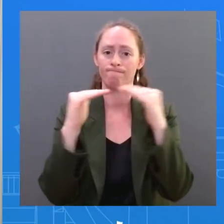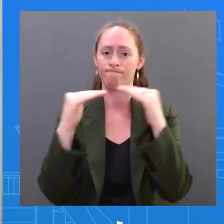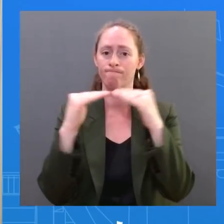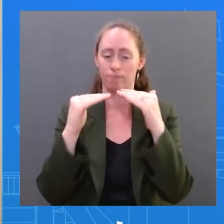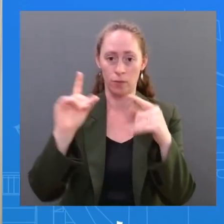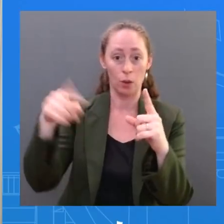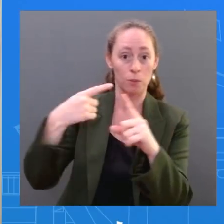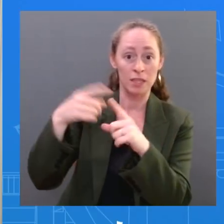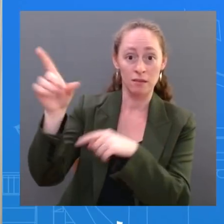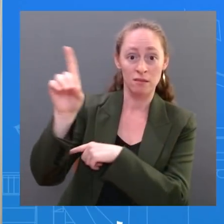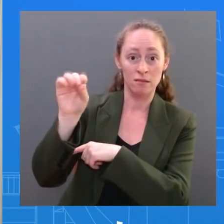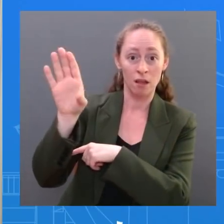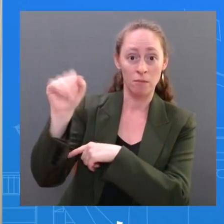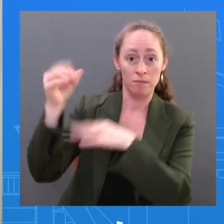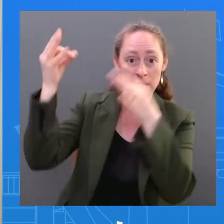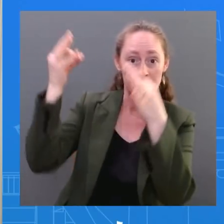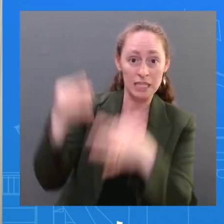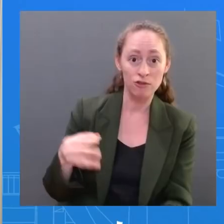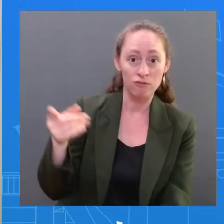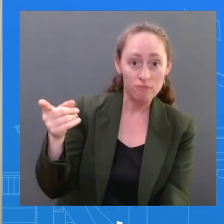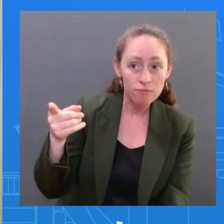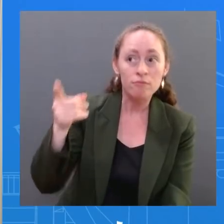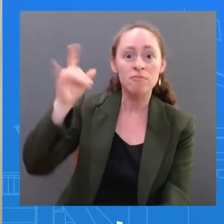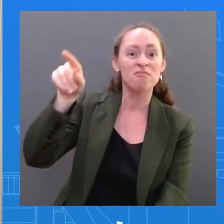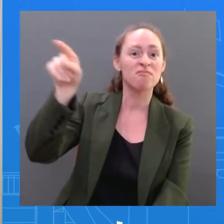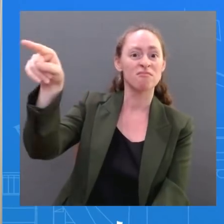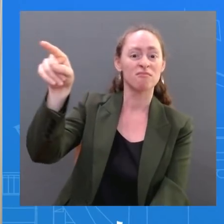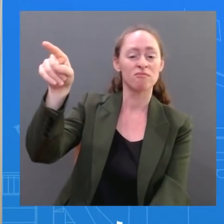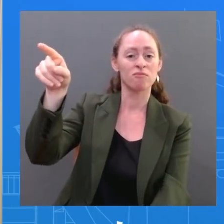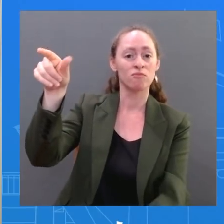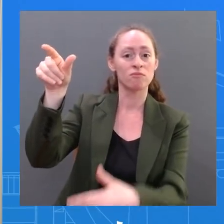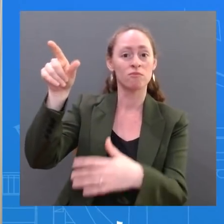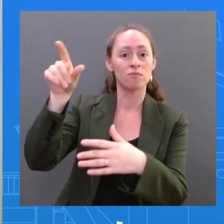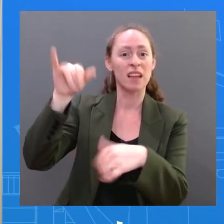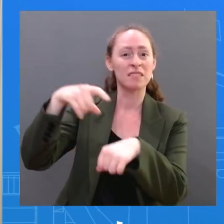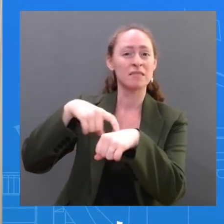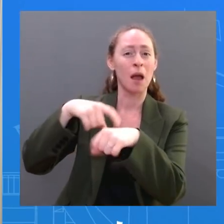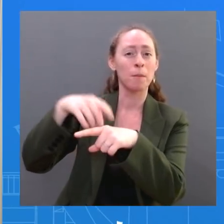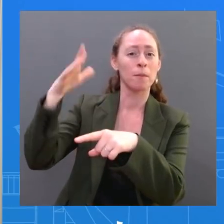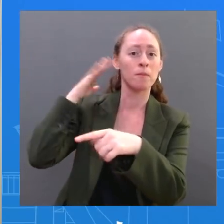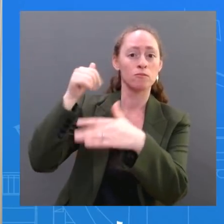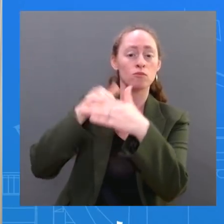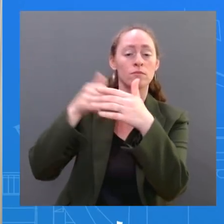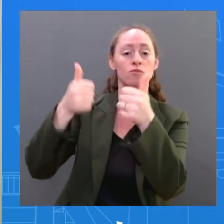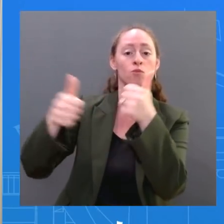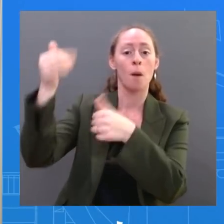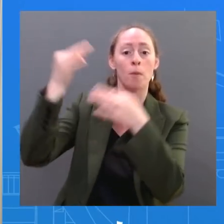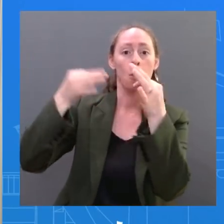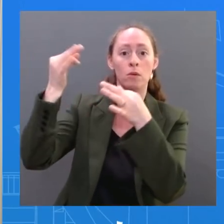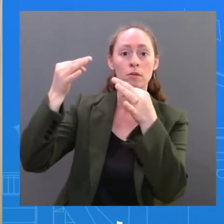along with other senior officials here at the White House, put every policy action on the table